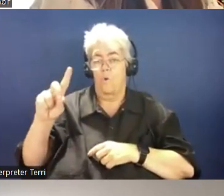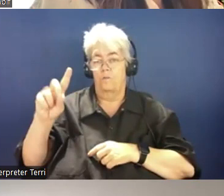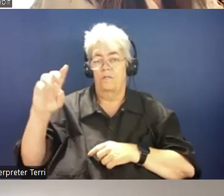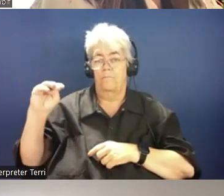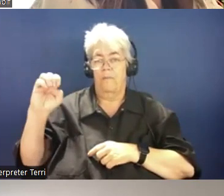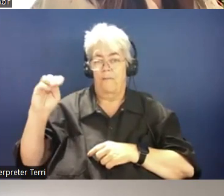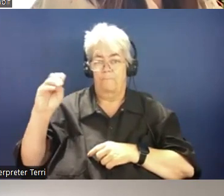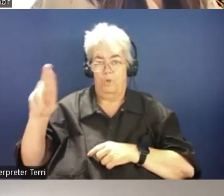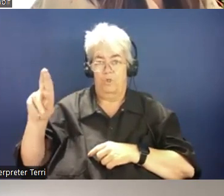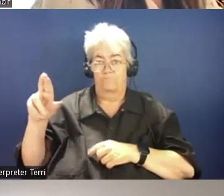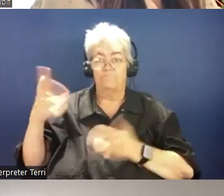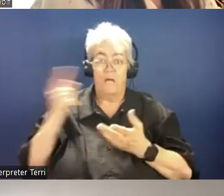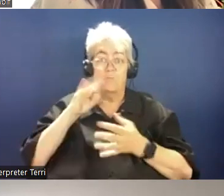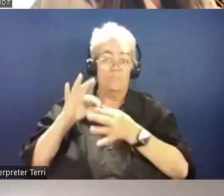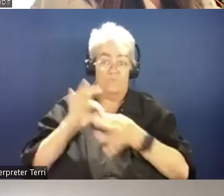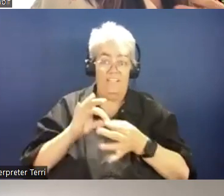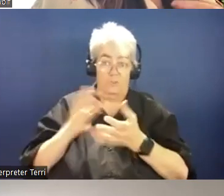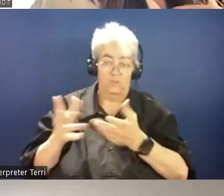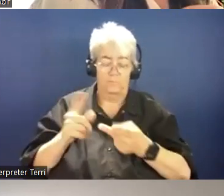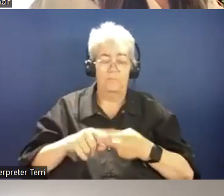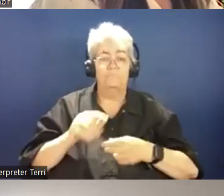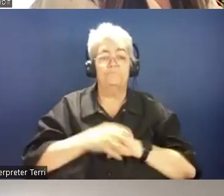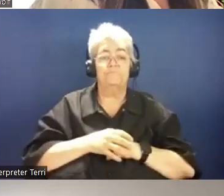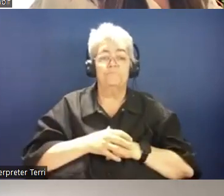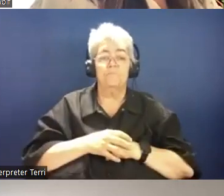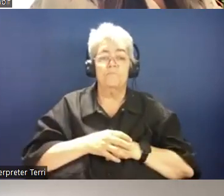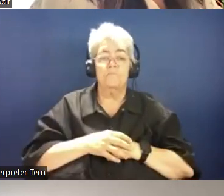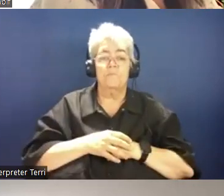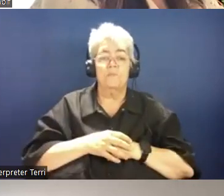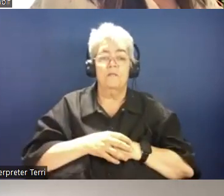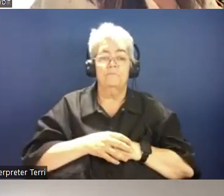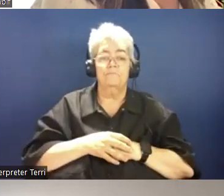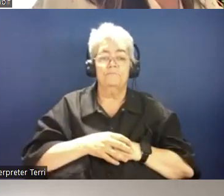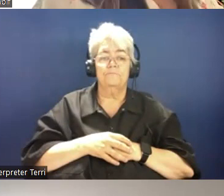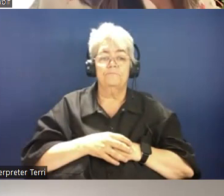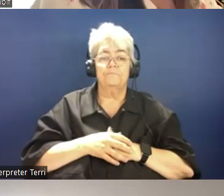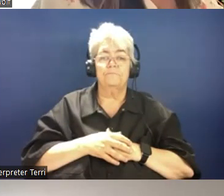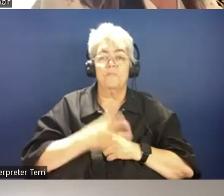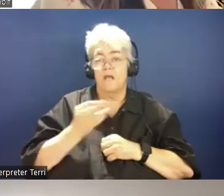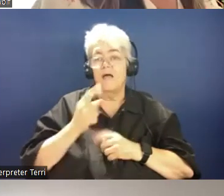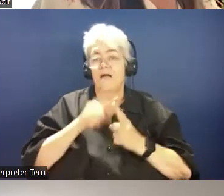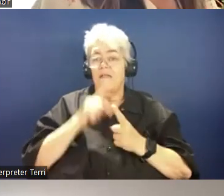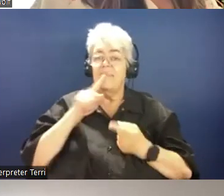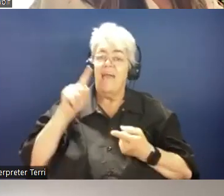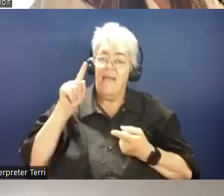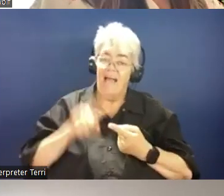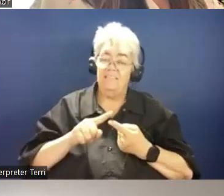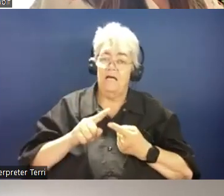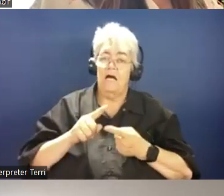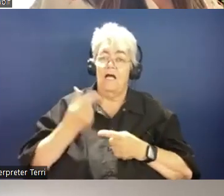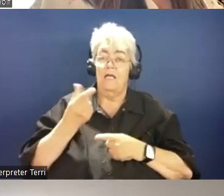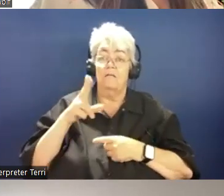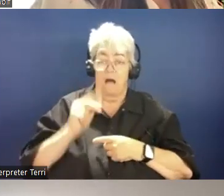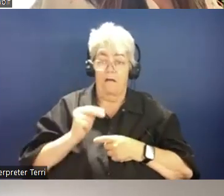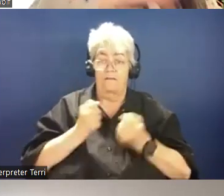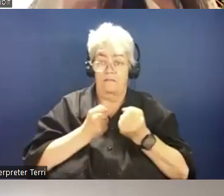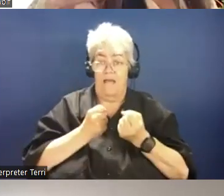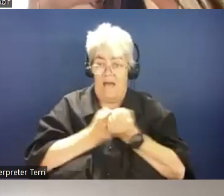There are still concerns from the the anti-gun advocate community, around additional